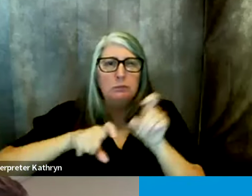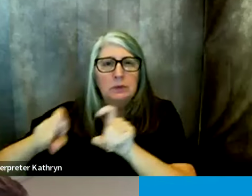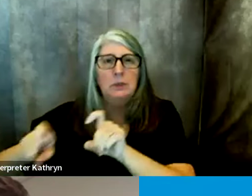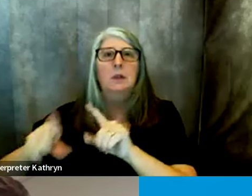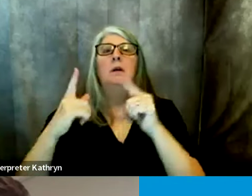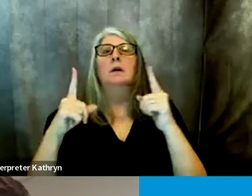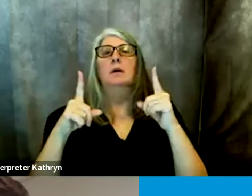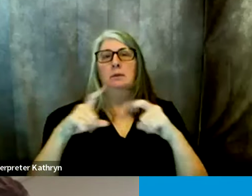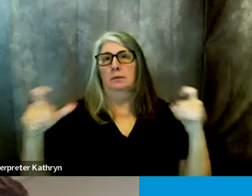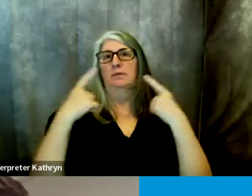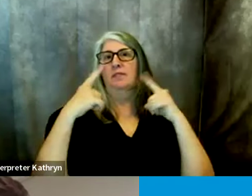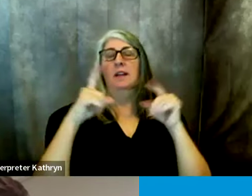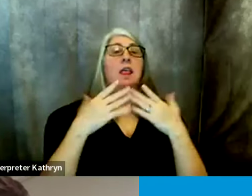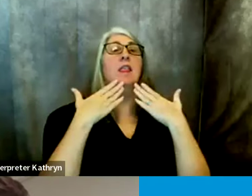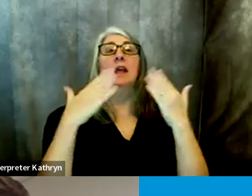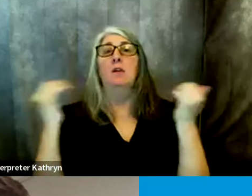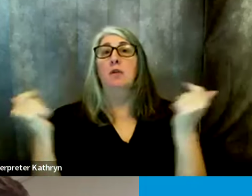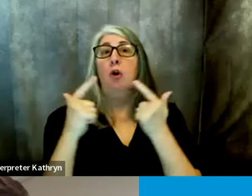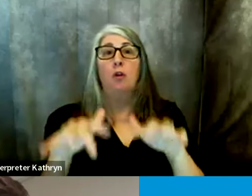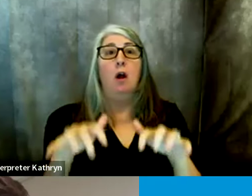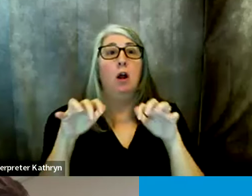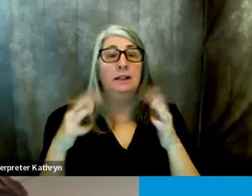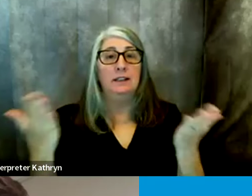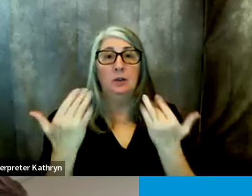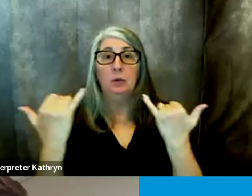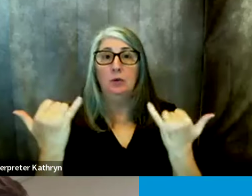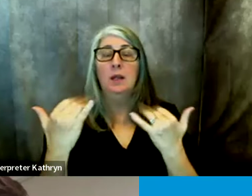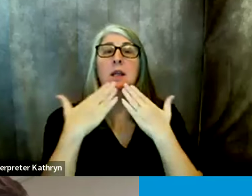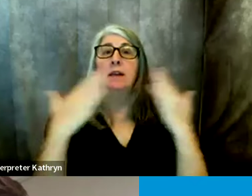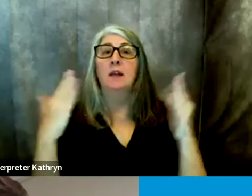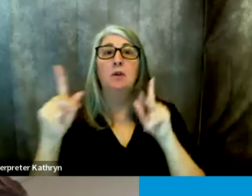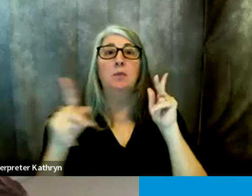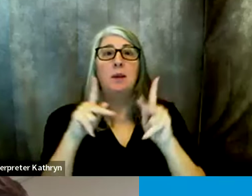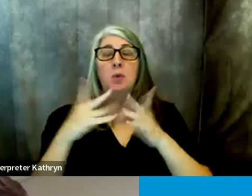I'd like to thank all those people who have donated their bodies to the clinical trials